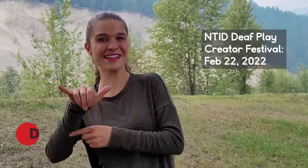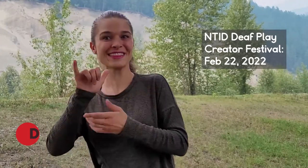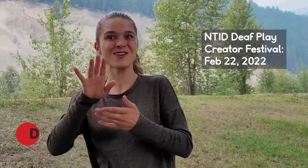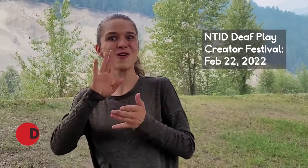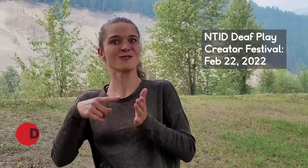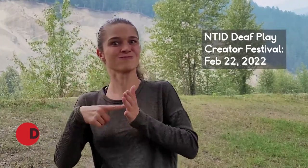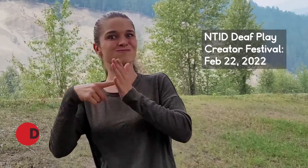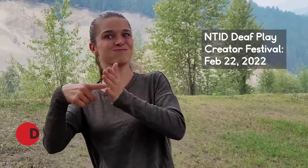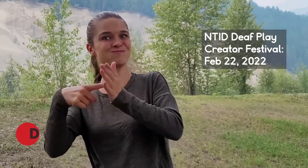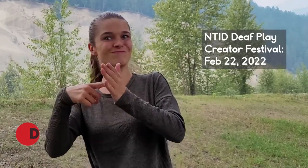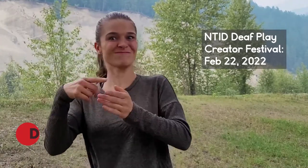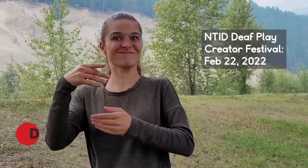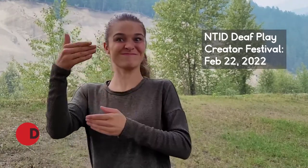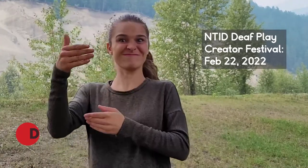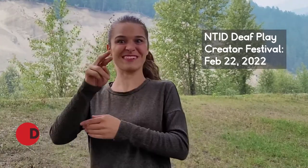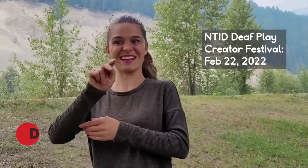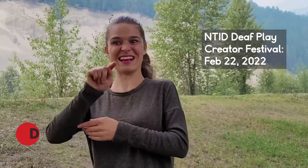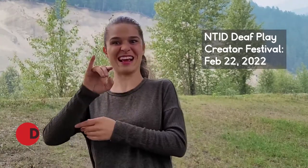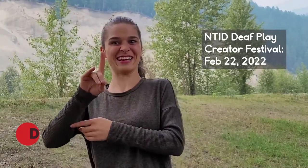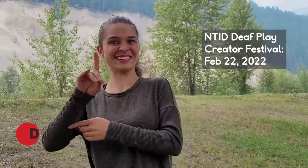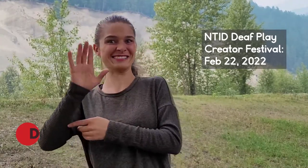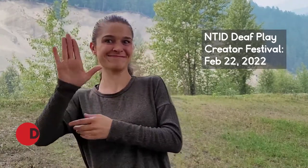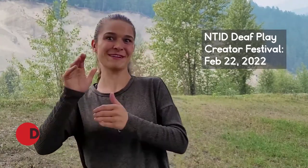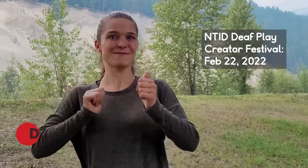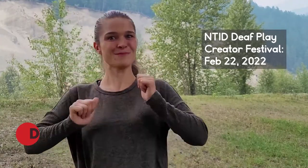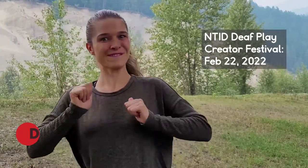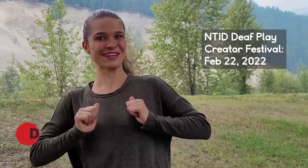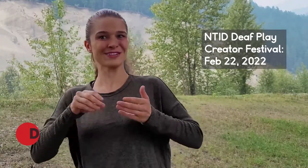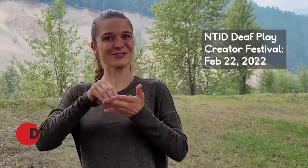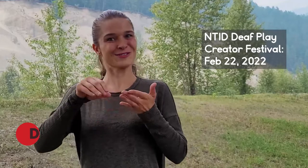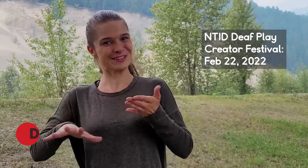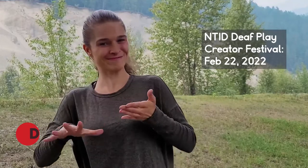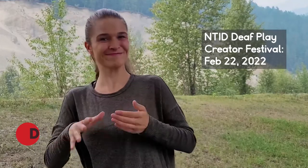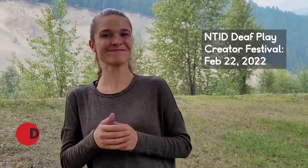presented by NTID’s performing students.